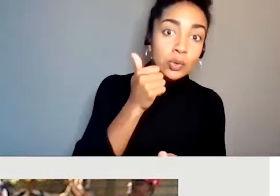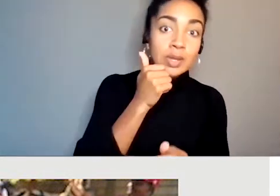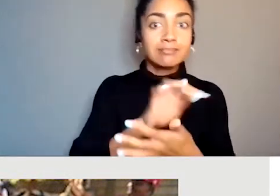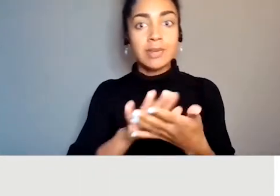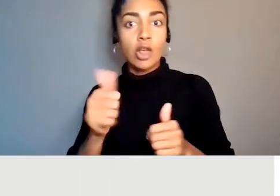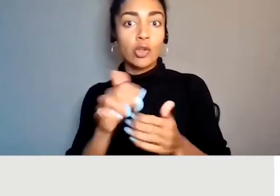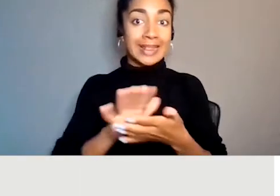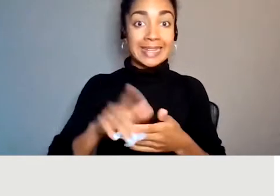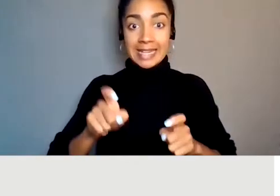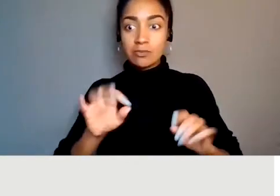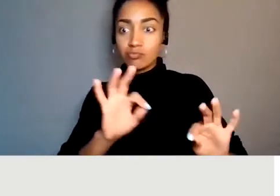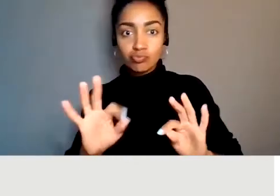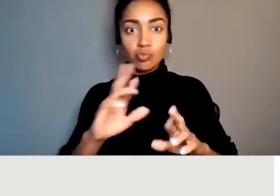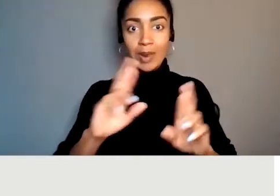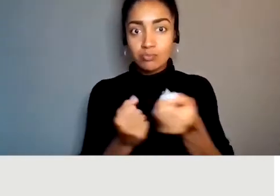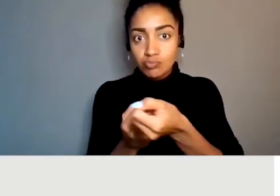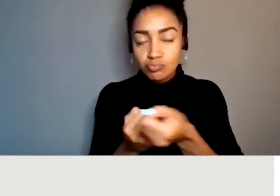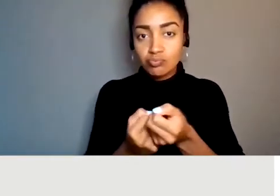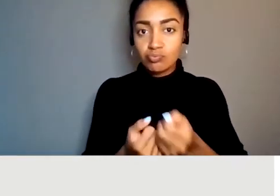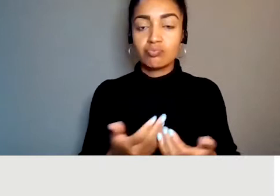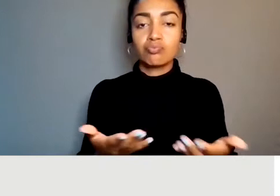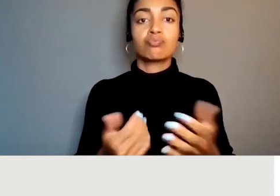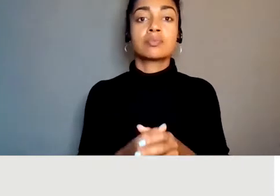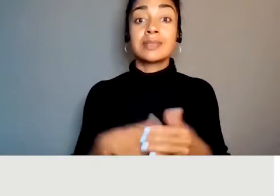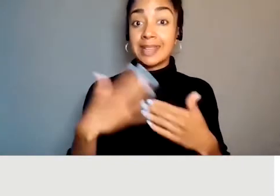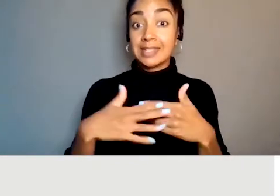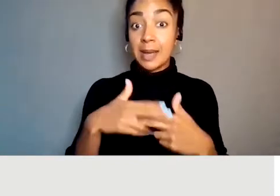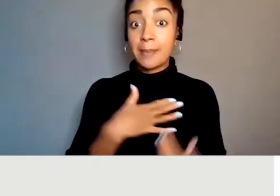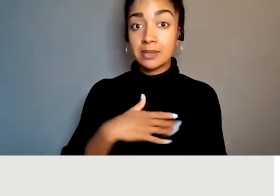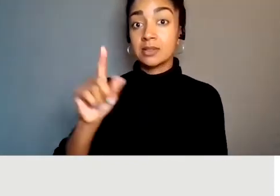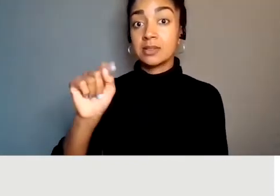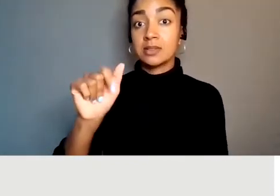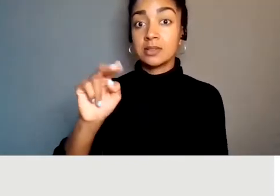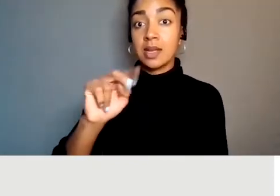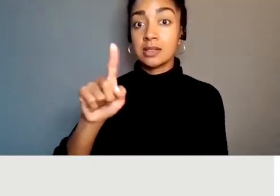Next slide, please. And in Tanzania, USAID's Advancing Youth (AY) Activity trained 1,467 young women in livelihood and income-generating